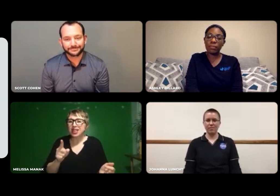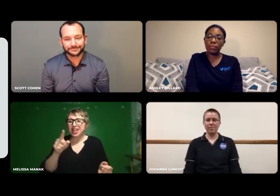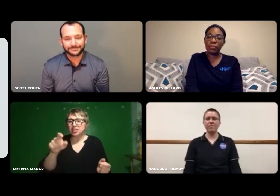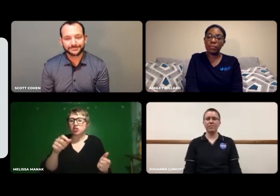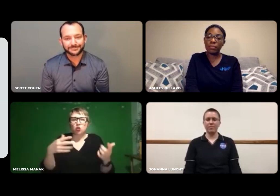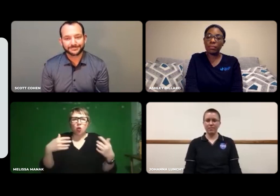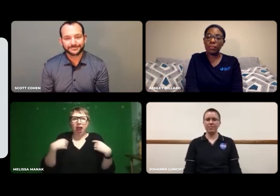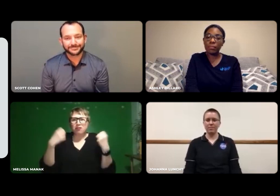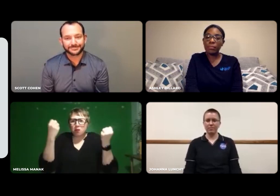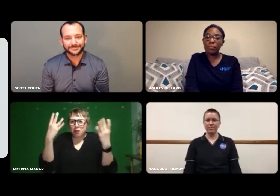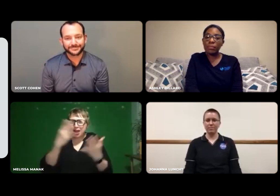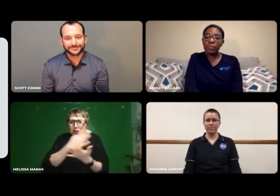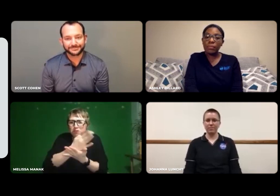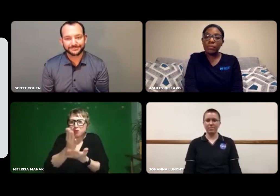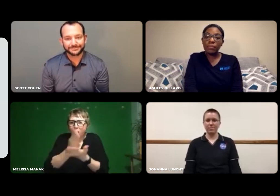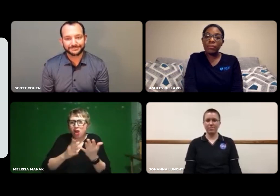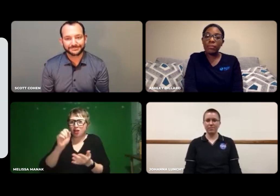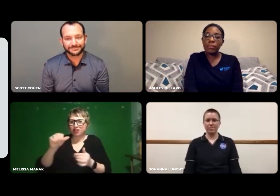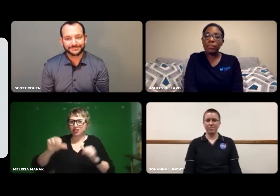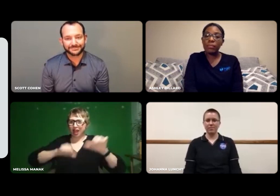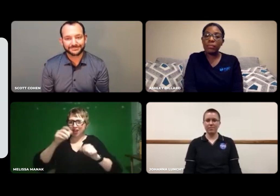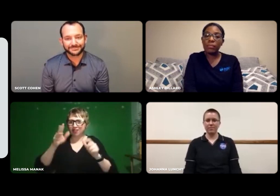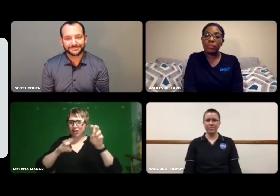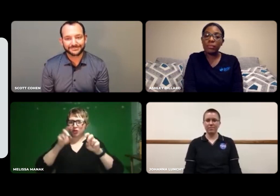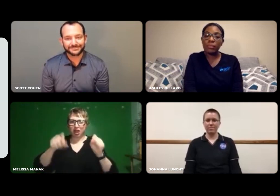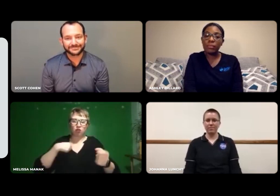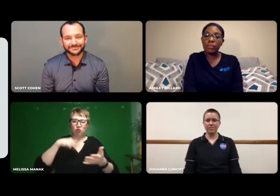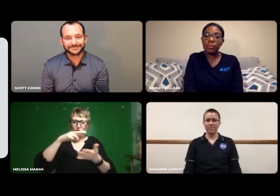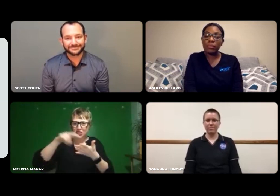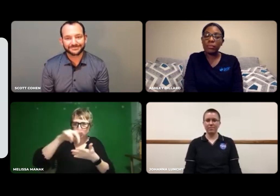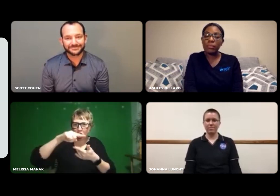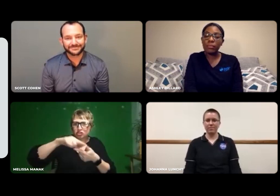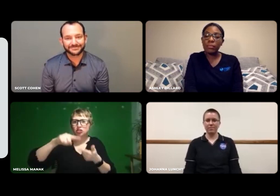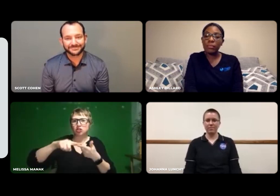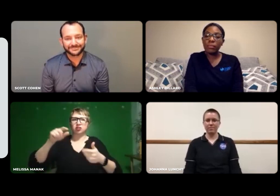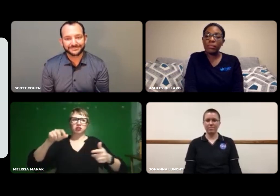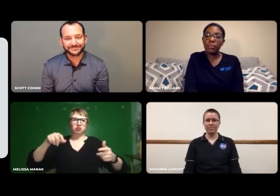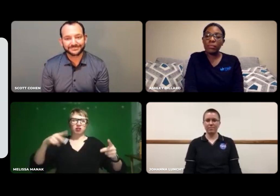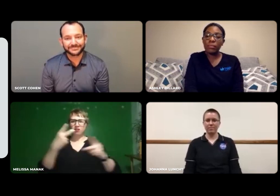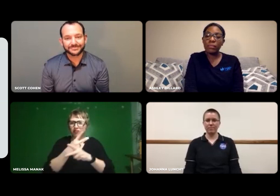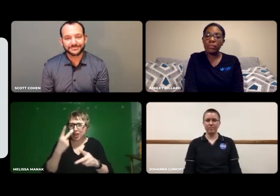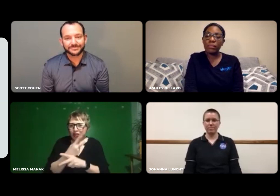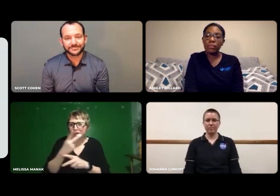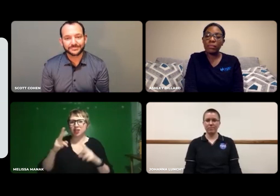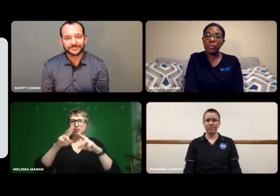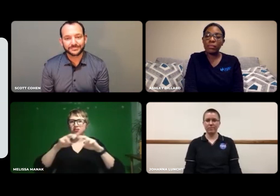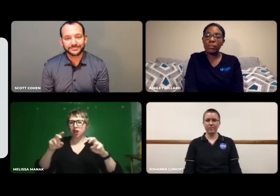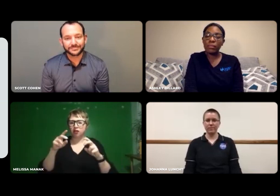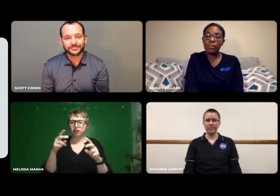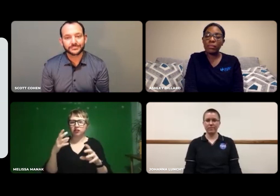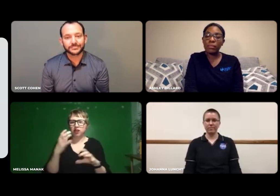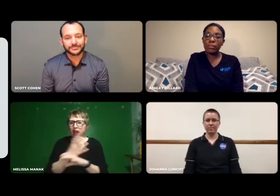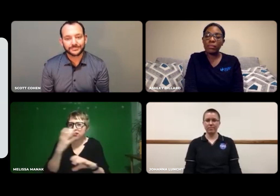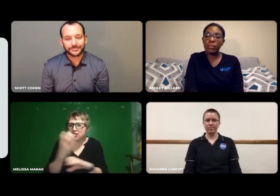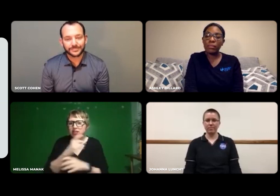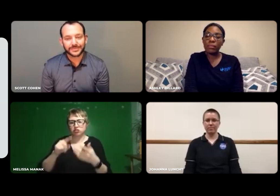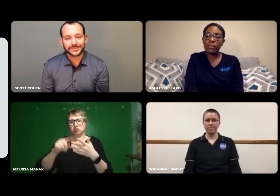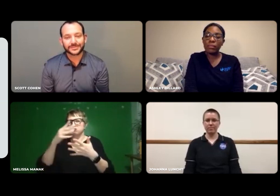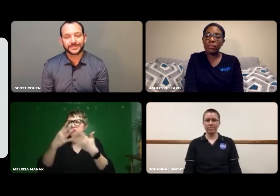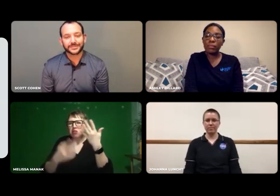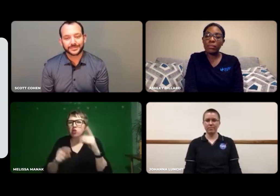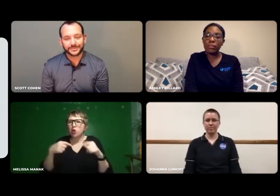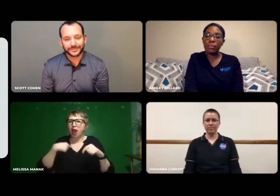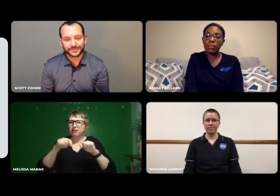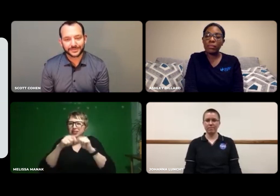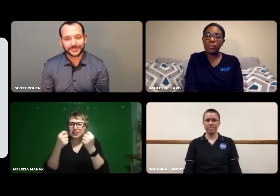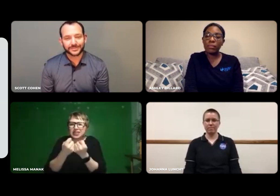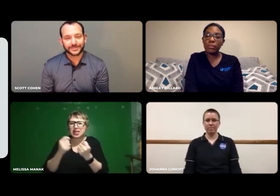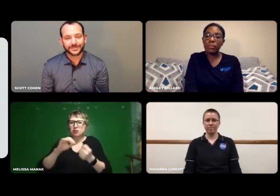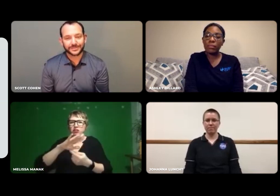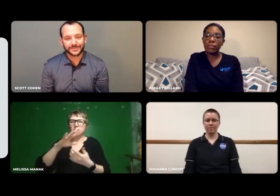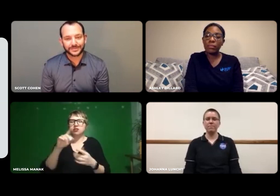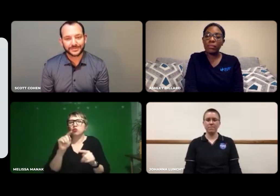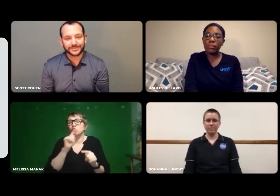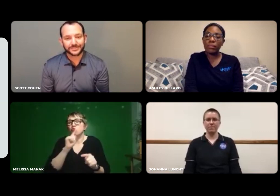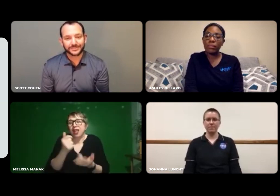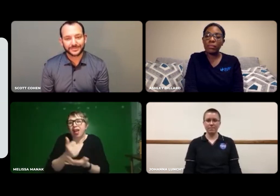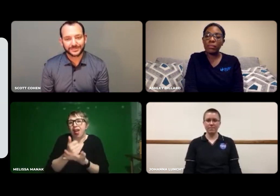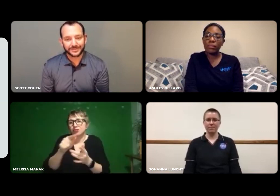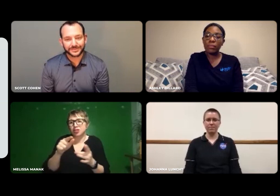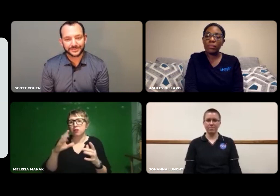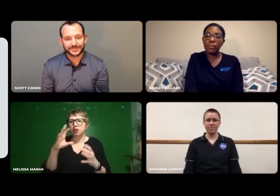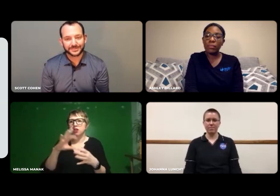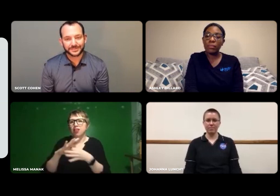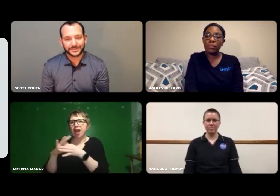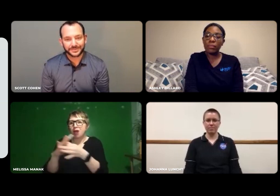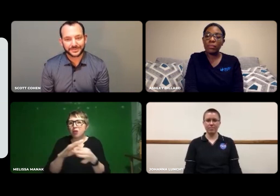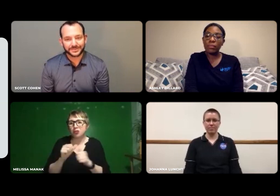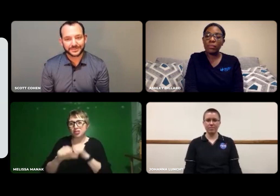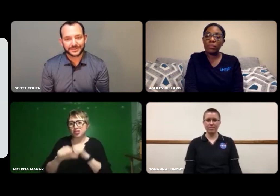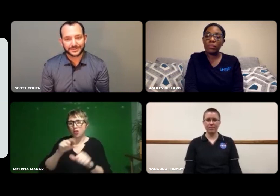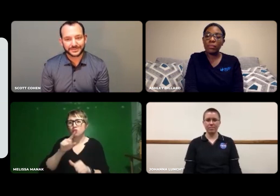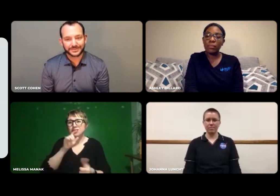There are so many different parts in a science fair: research, diagnostics, etc.